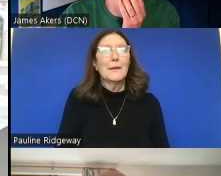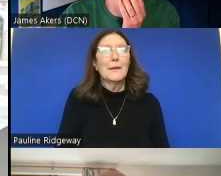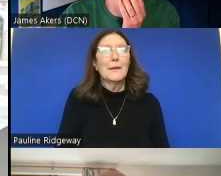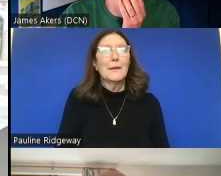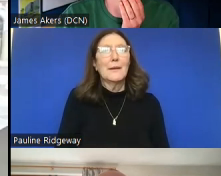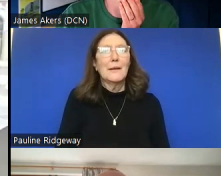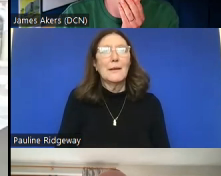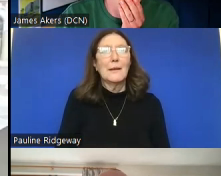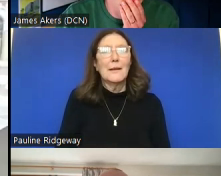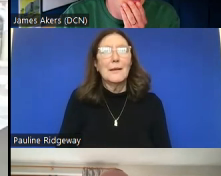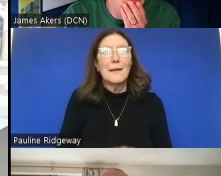It was quite a good one, wasn't it?